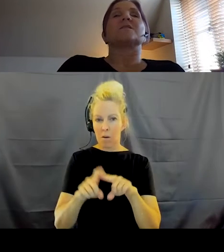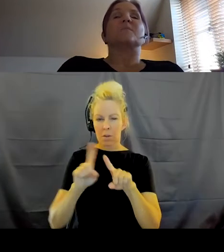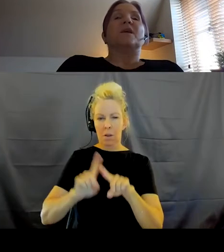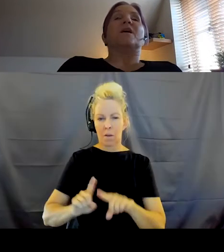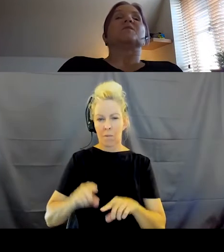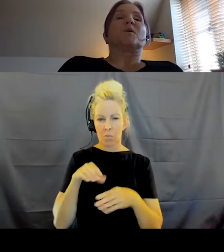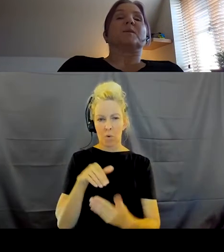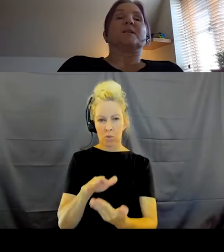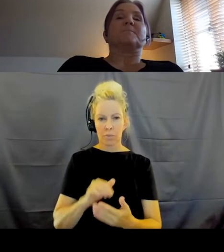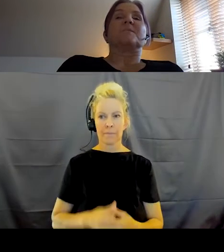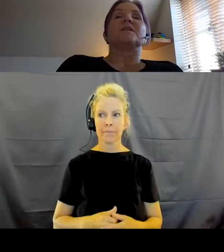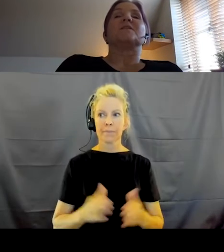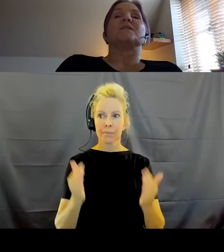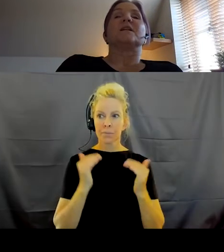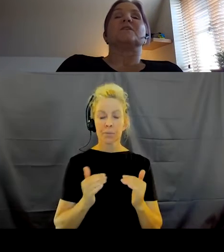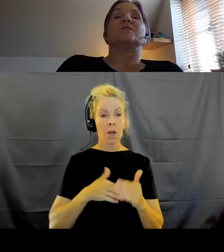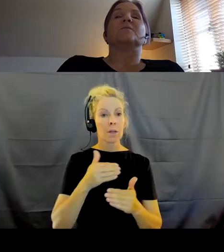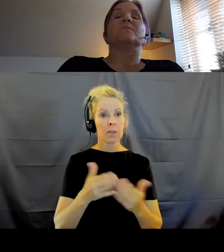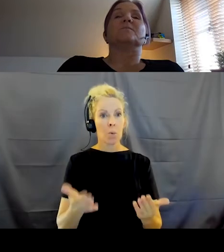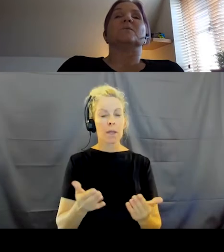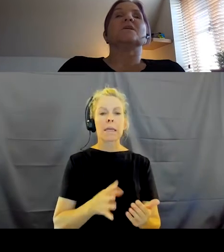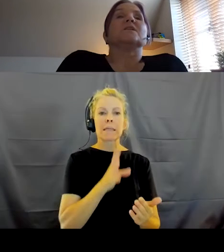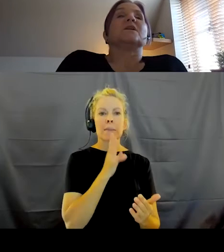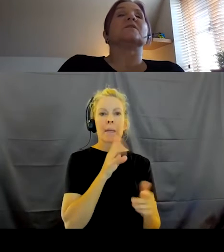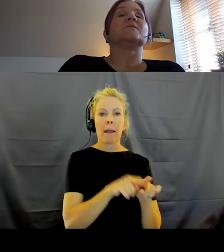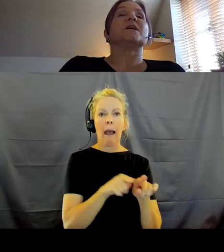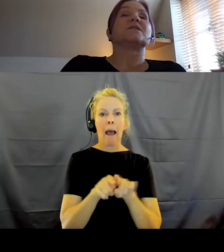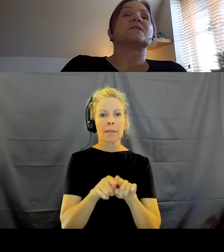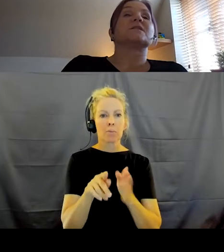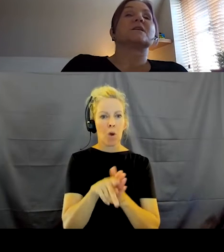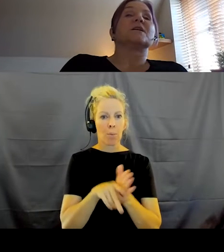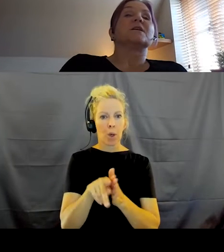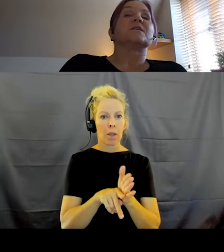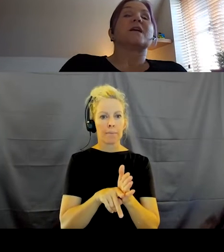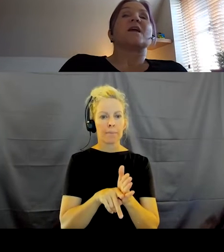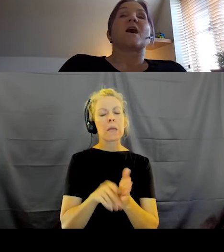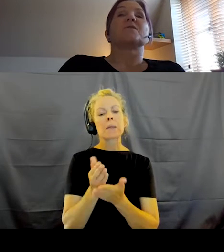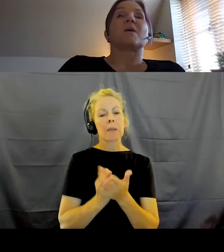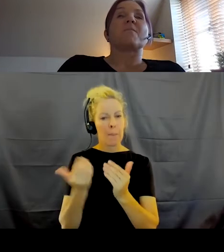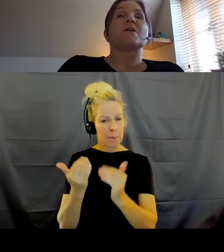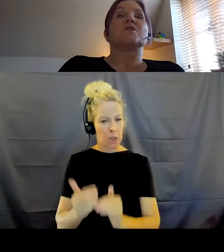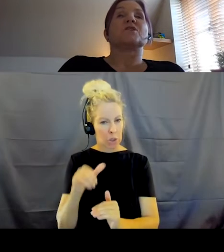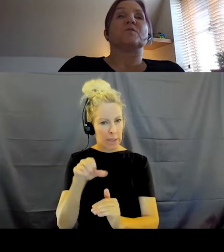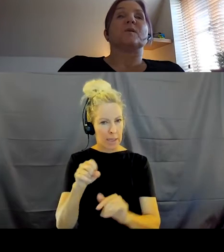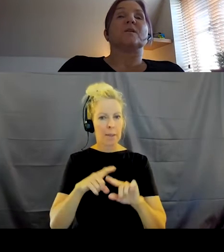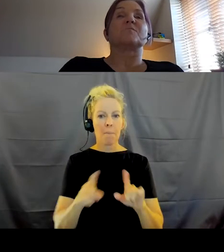is the speak-as a property that lets you within certain limitations say how something should be